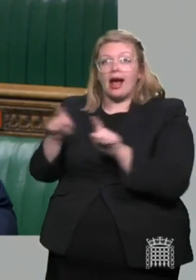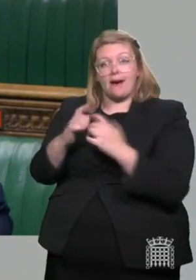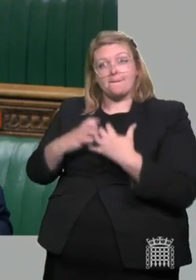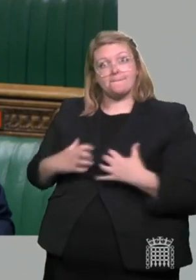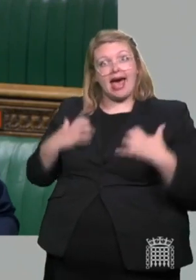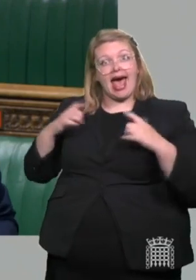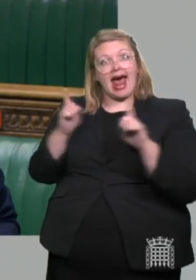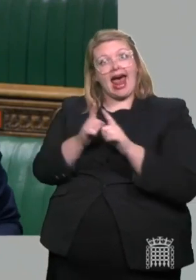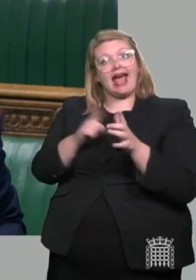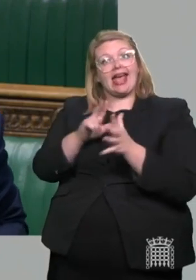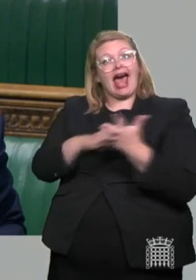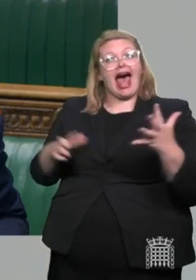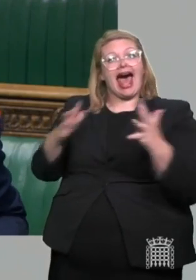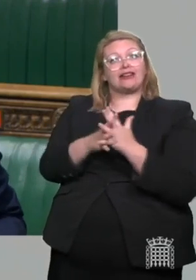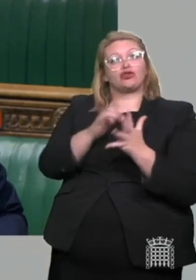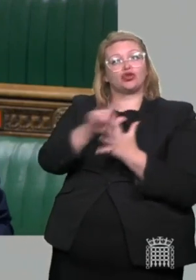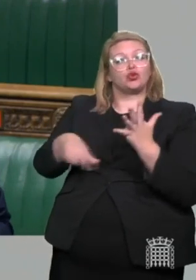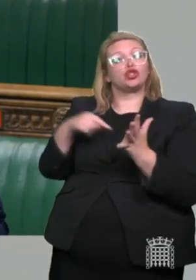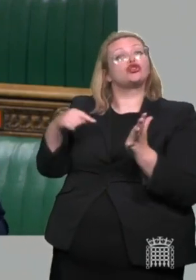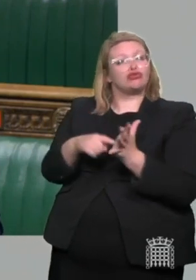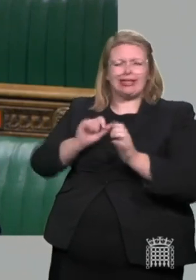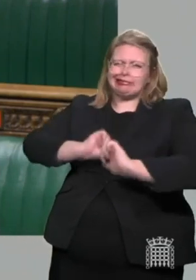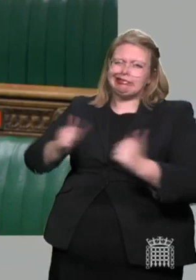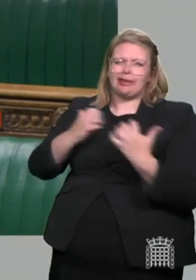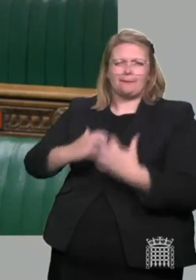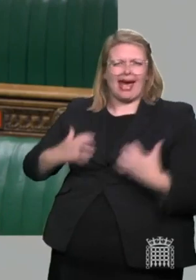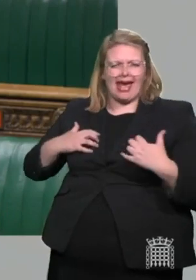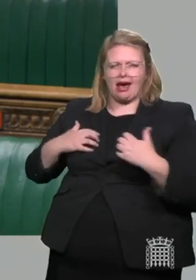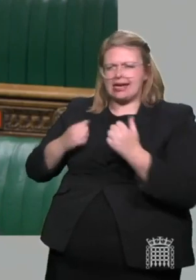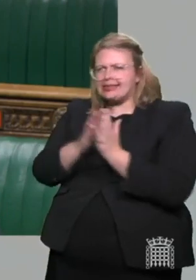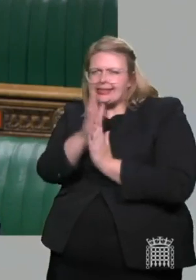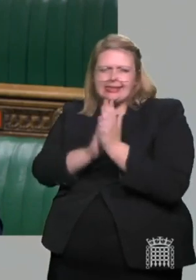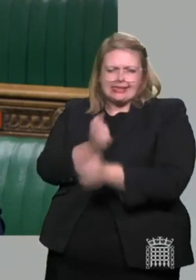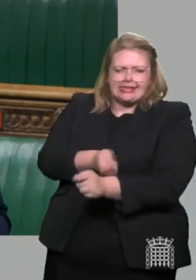for the west midlands, working with me and local Conservative councillors to deliver on this plan?